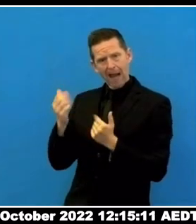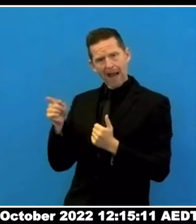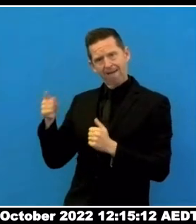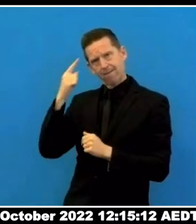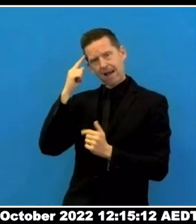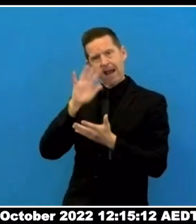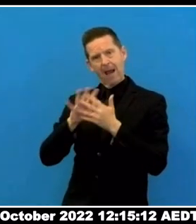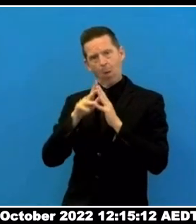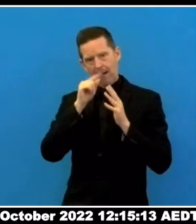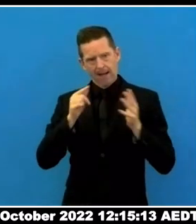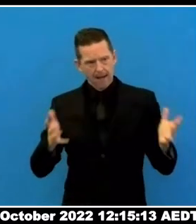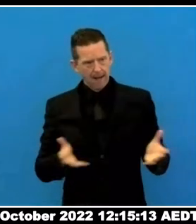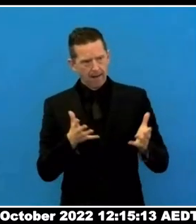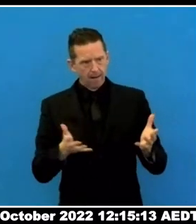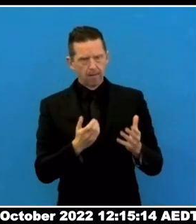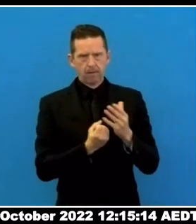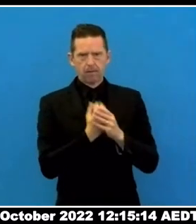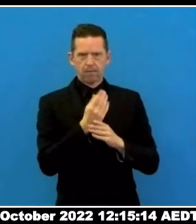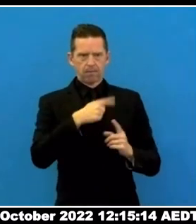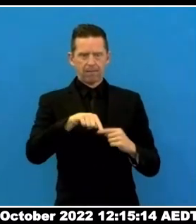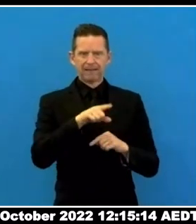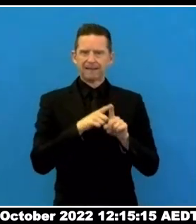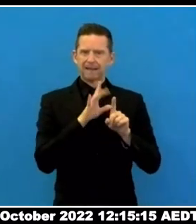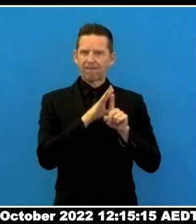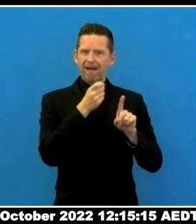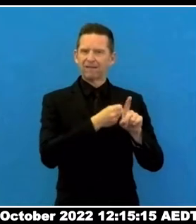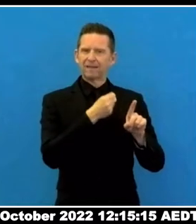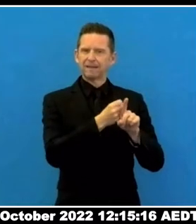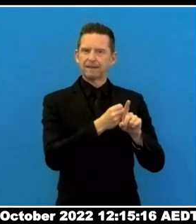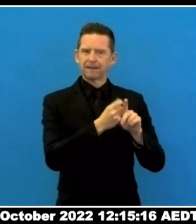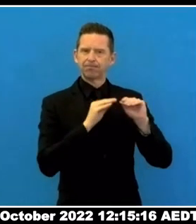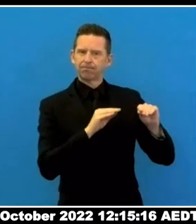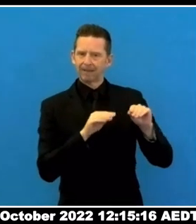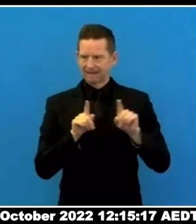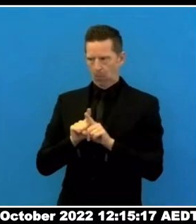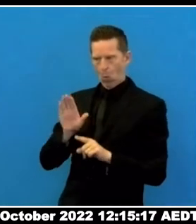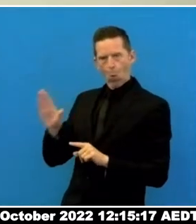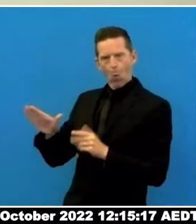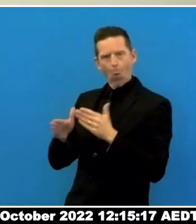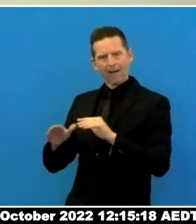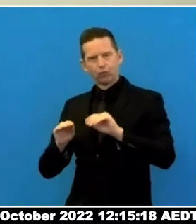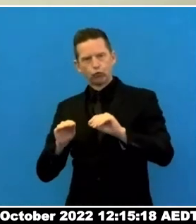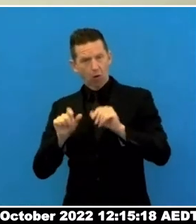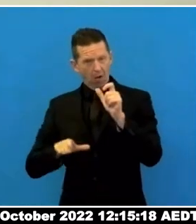can be supported in the model that Foundation House uses with the clients? Yes.